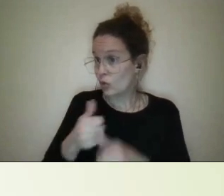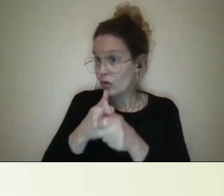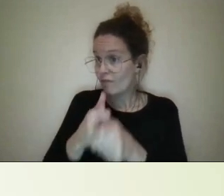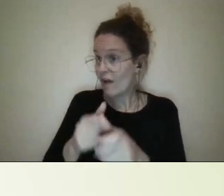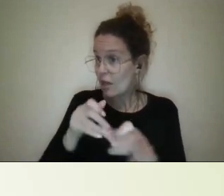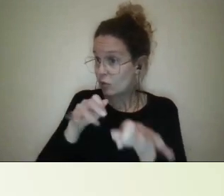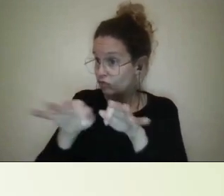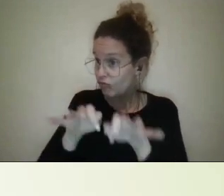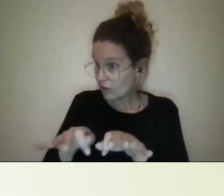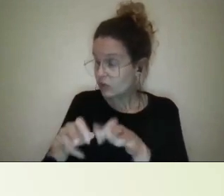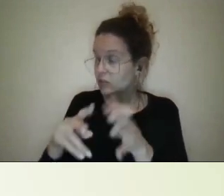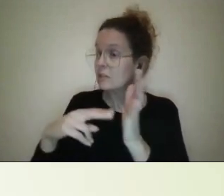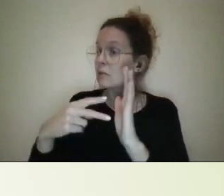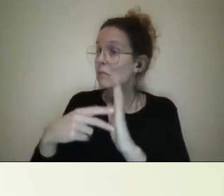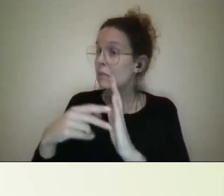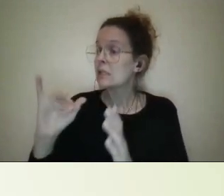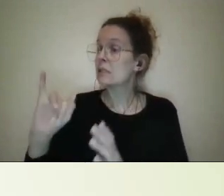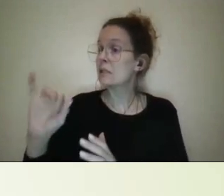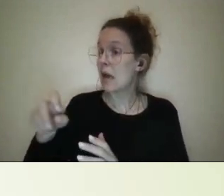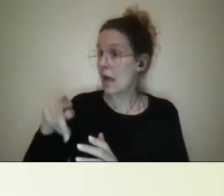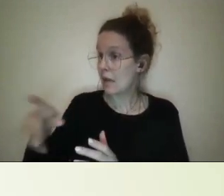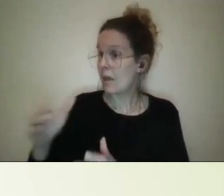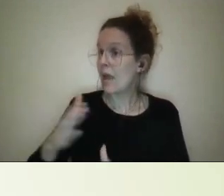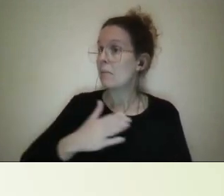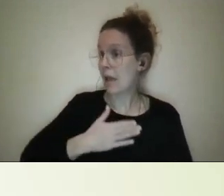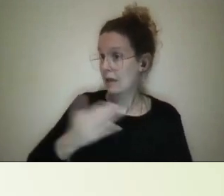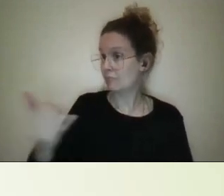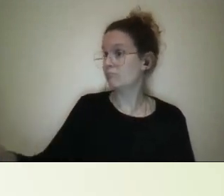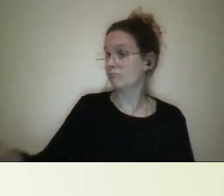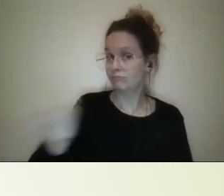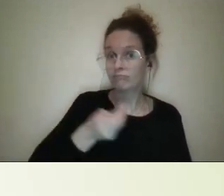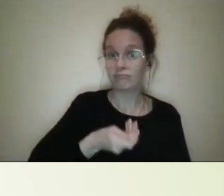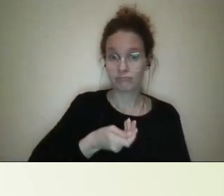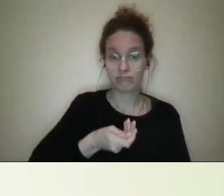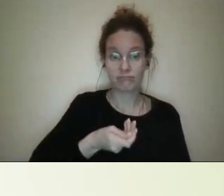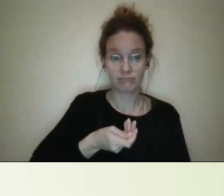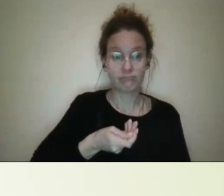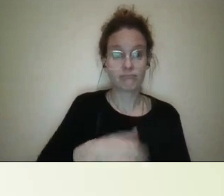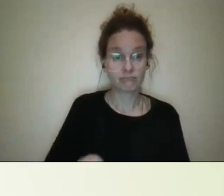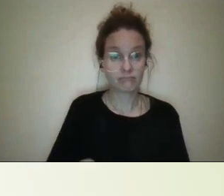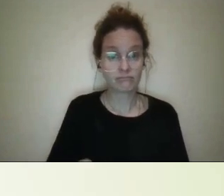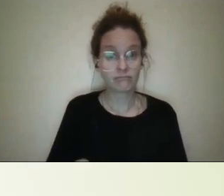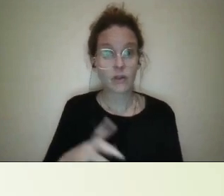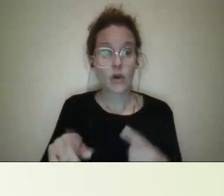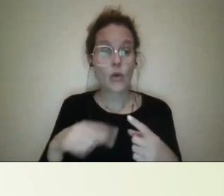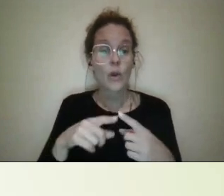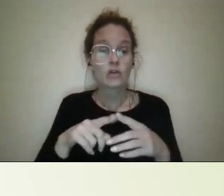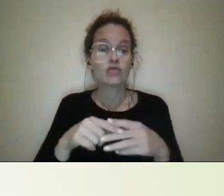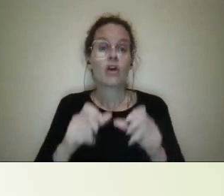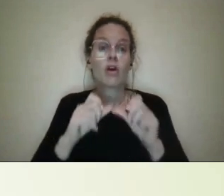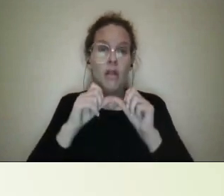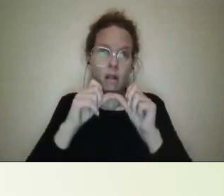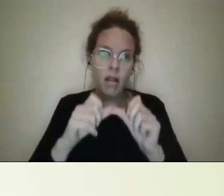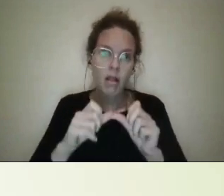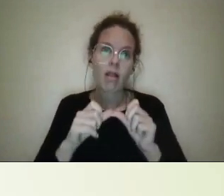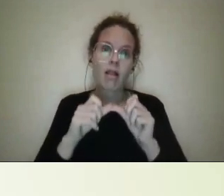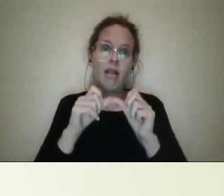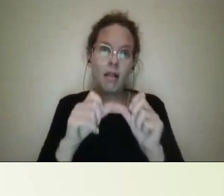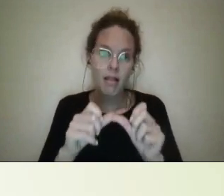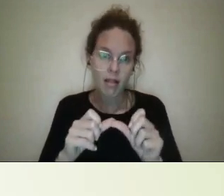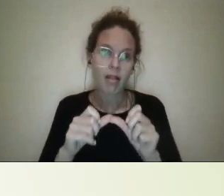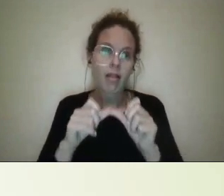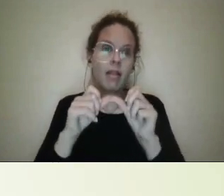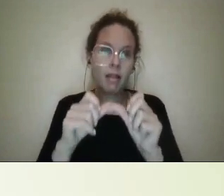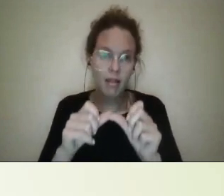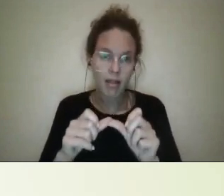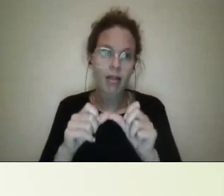That's it. When you start going on and on about why, the iPad, you were not listening - all